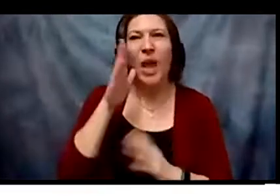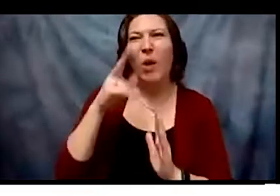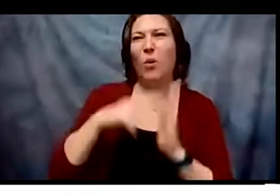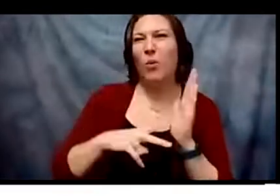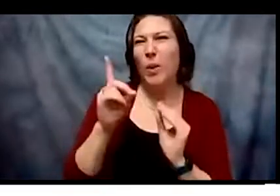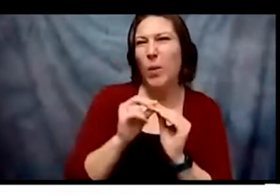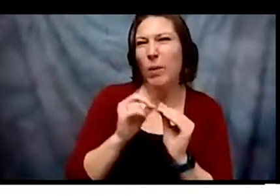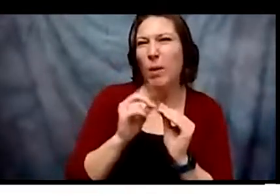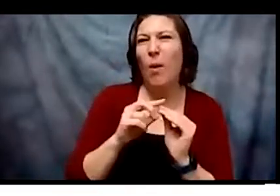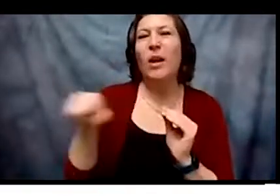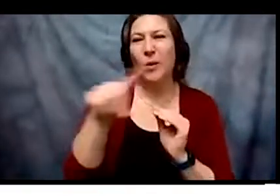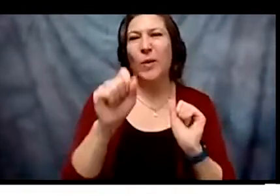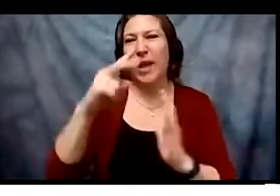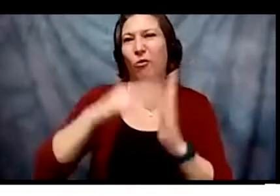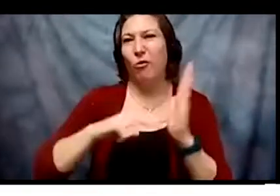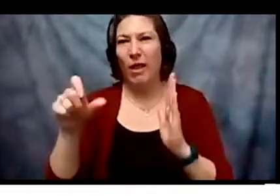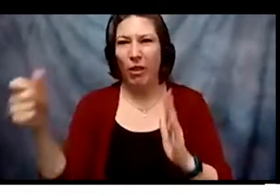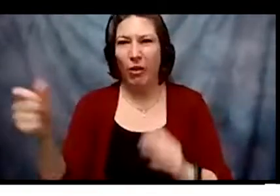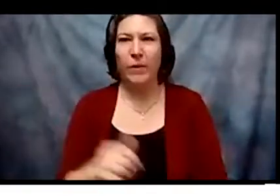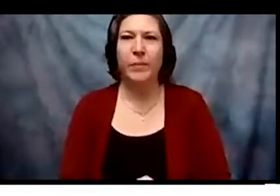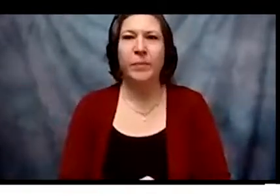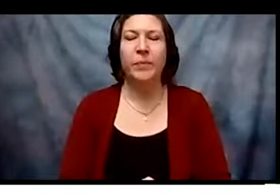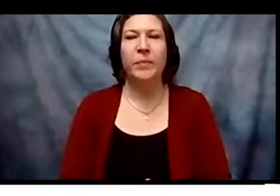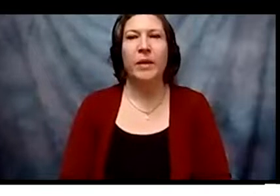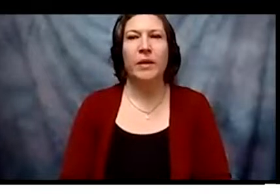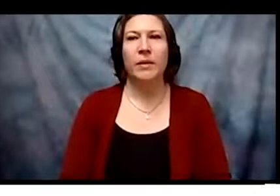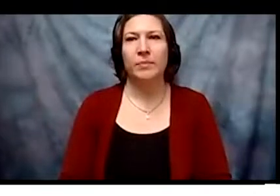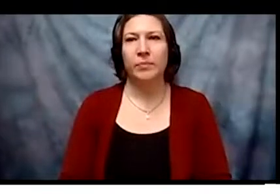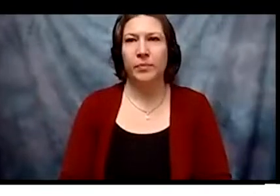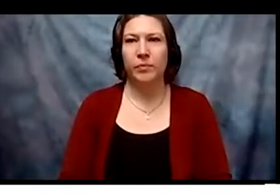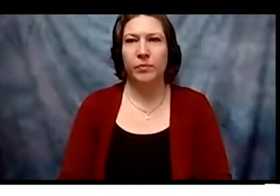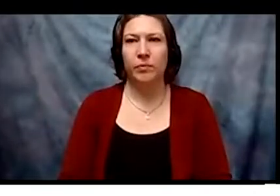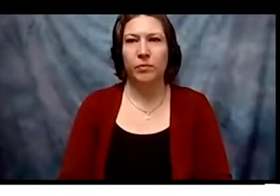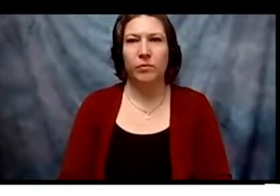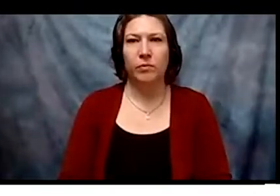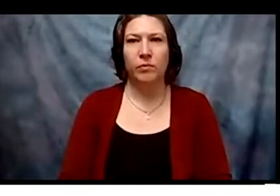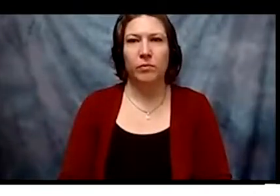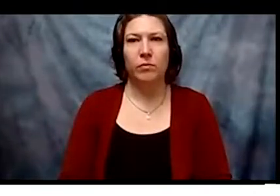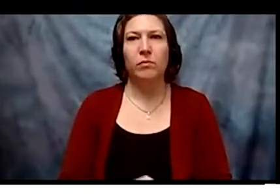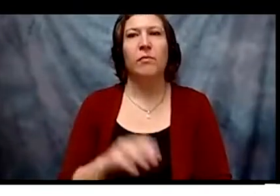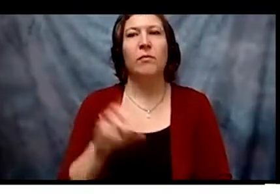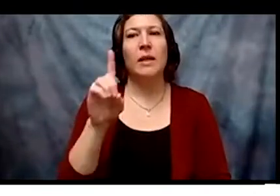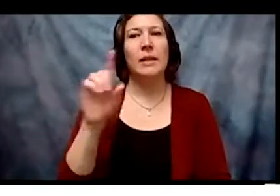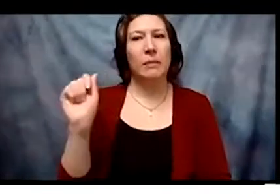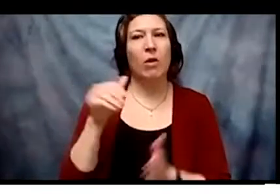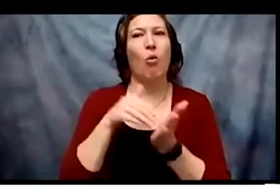more in the chat. But in the interest of time I'll just read from this last one. Disabilities are often hidden.